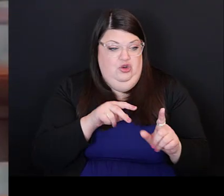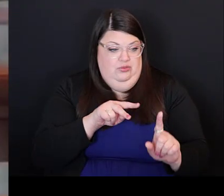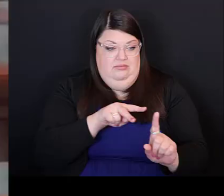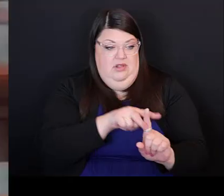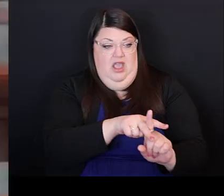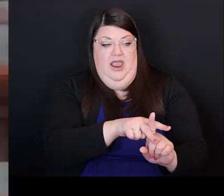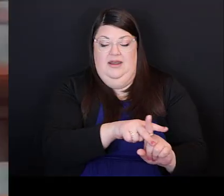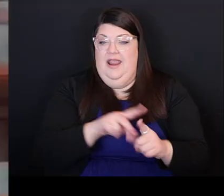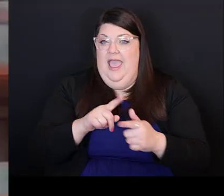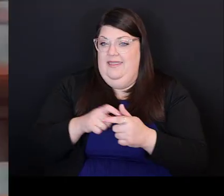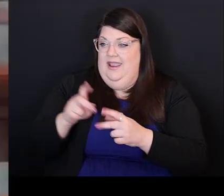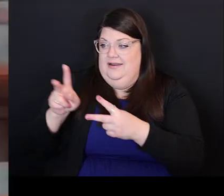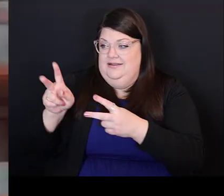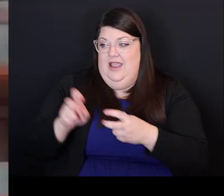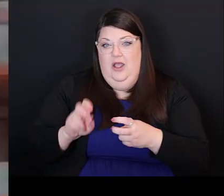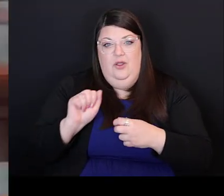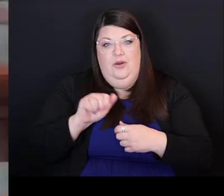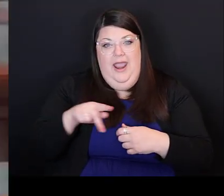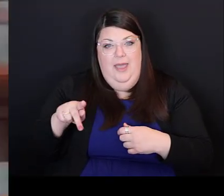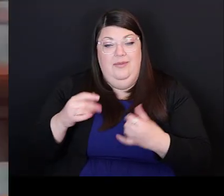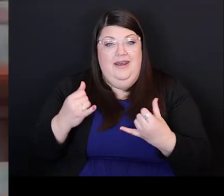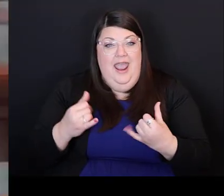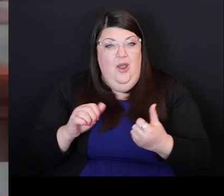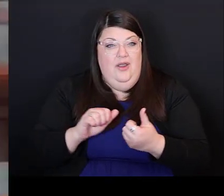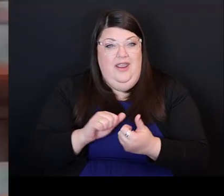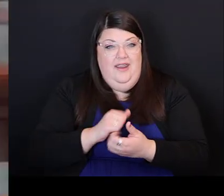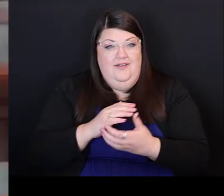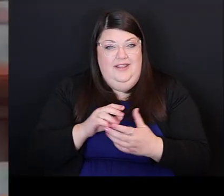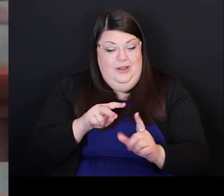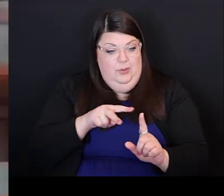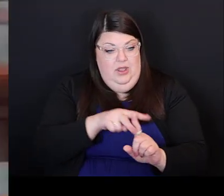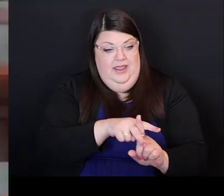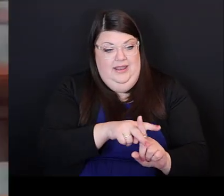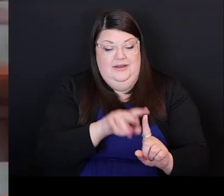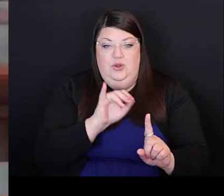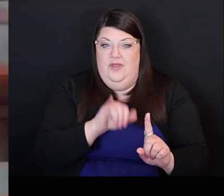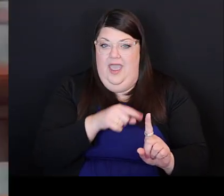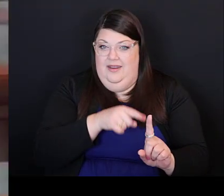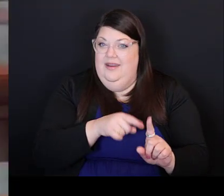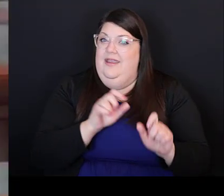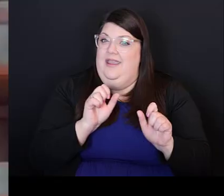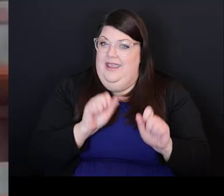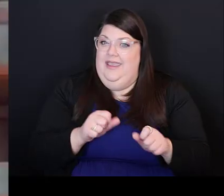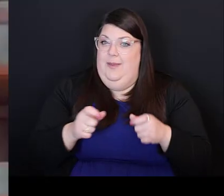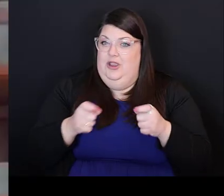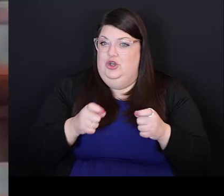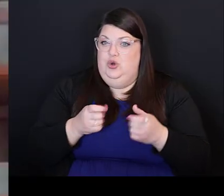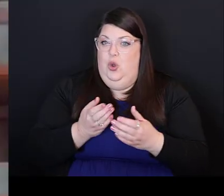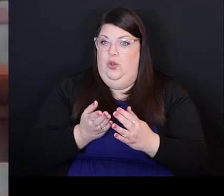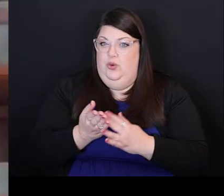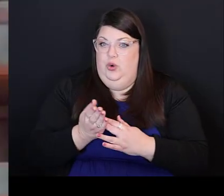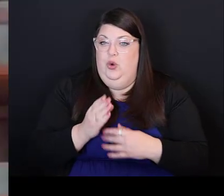download an app and now anything that you plug into that plug can be re controlled